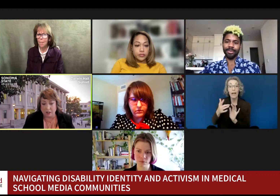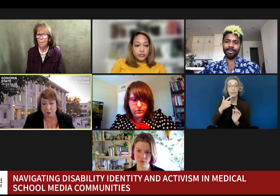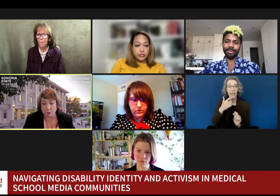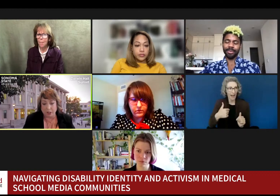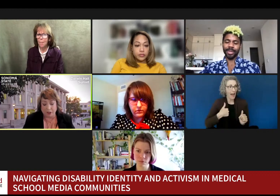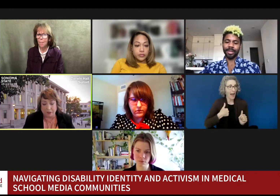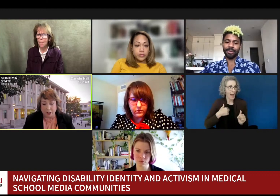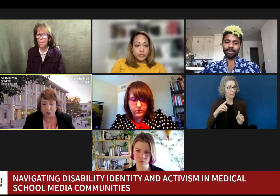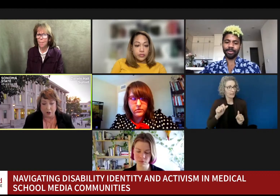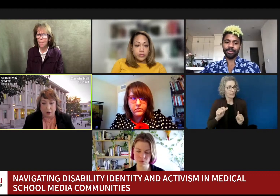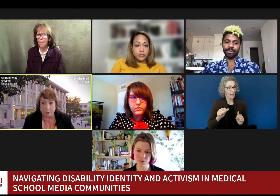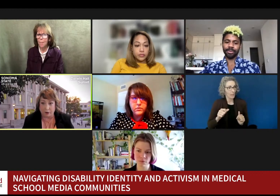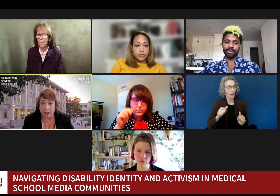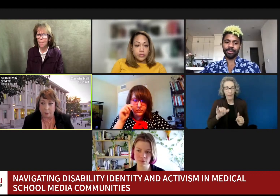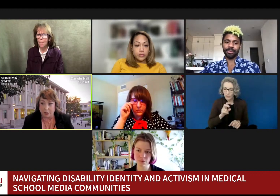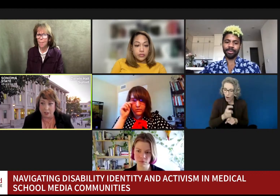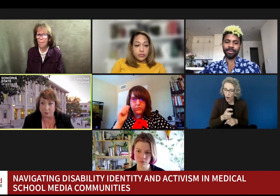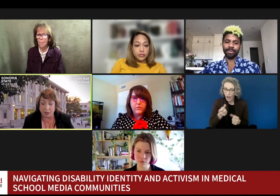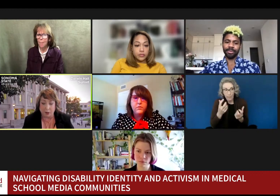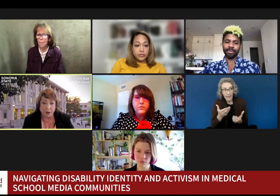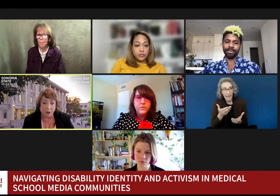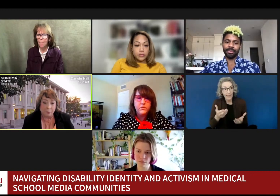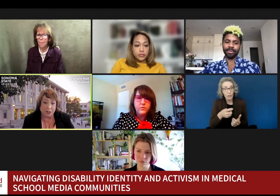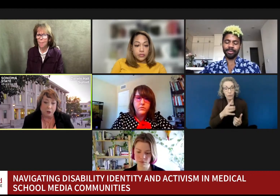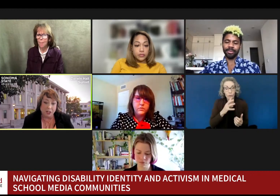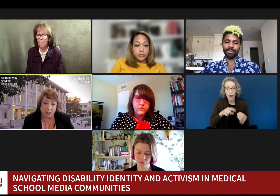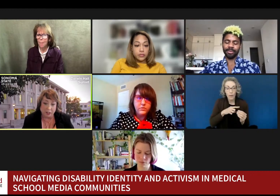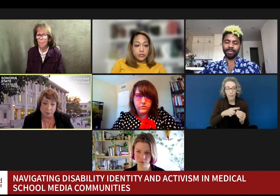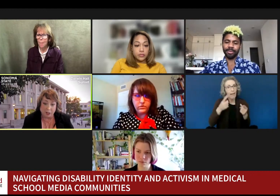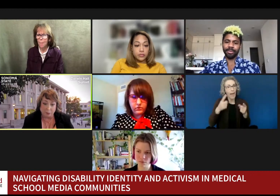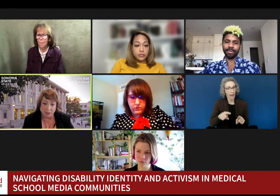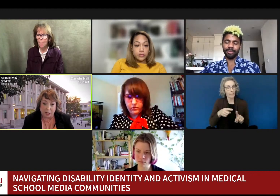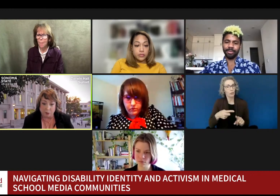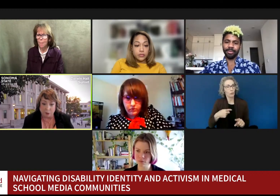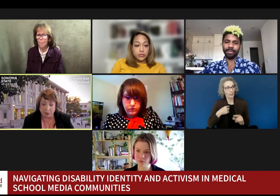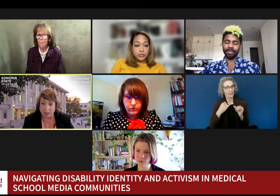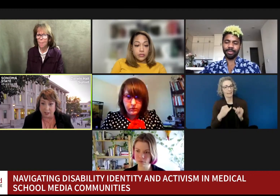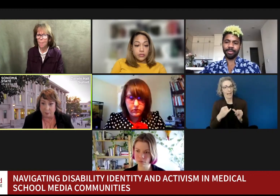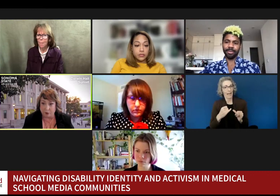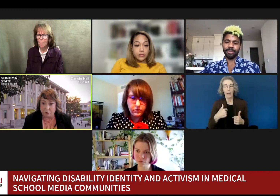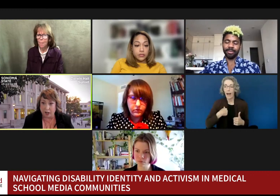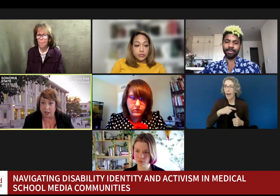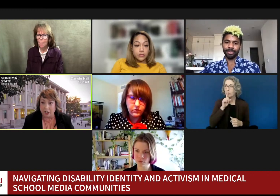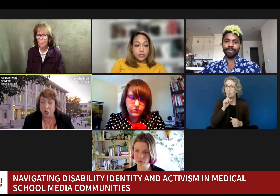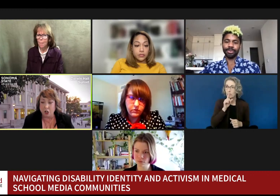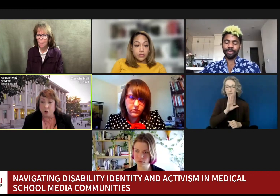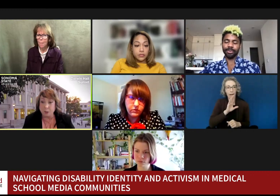So many of the things you talk about happened to me. I don't tell anybody I'm disabled because I'm afraid, and